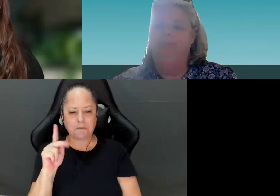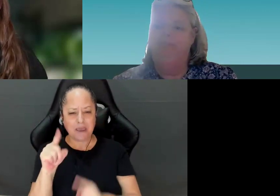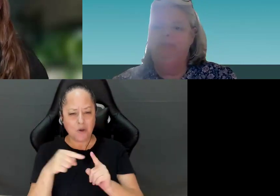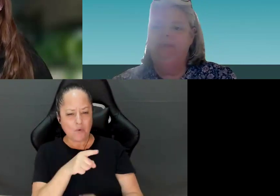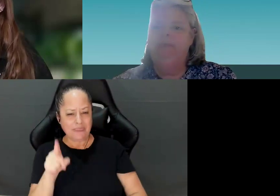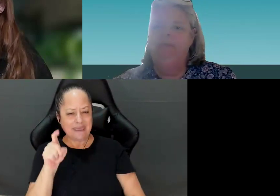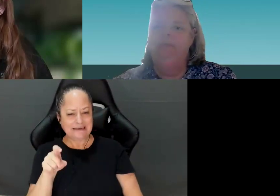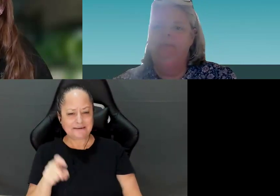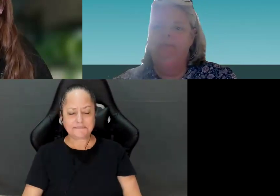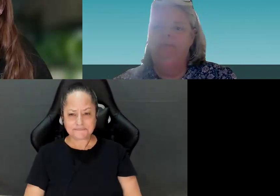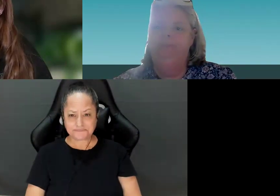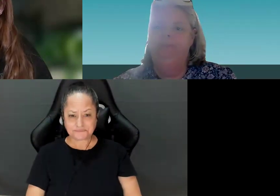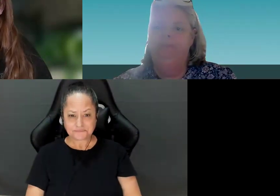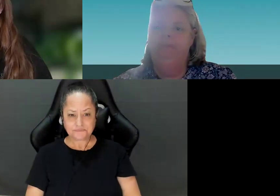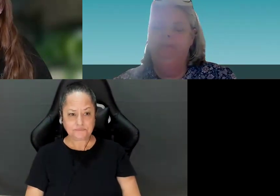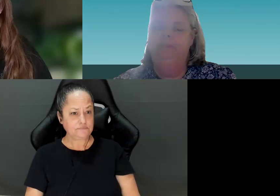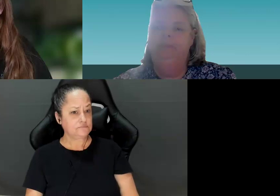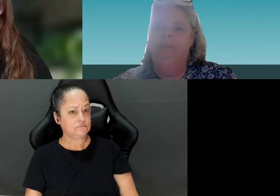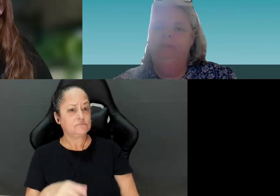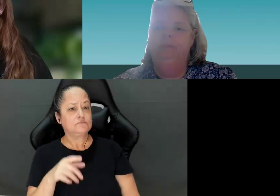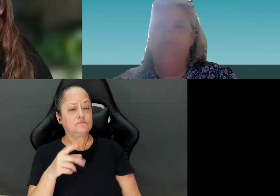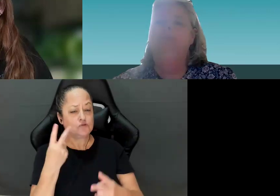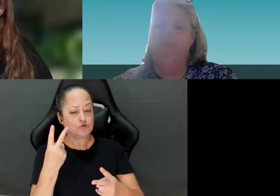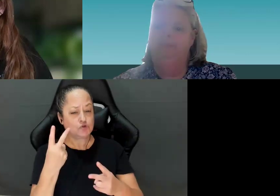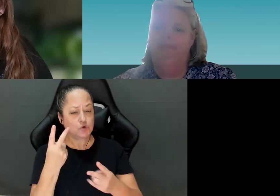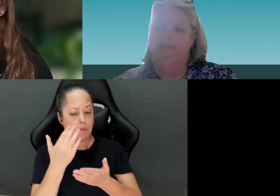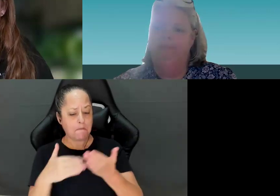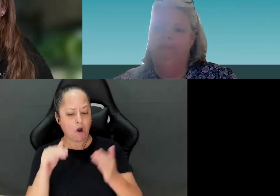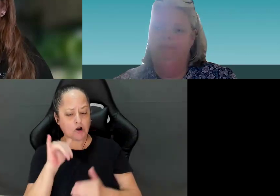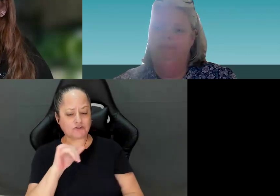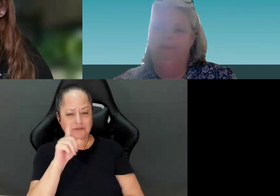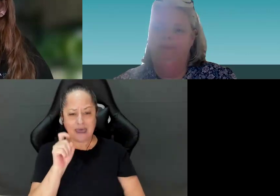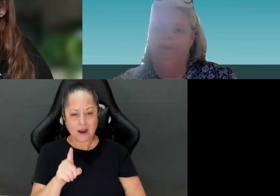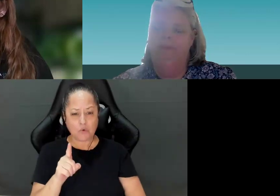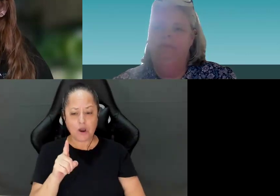There are two parts to that question.